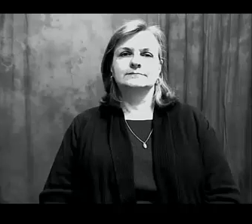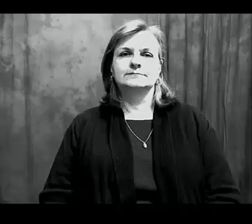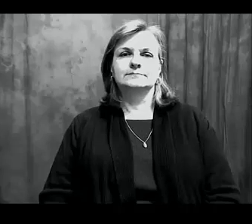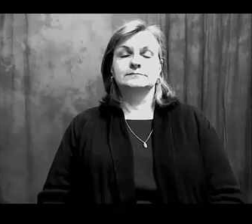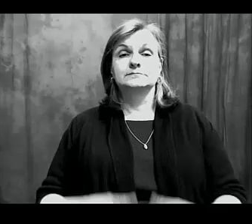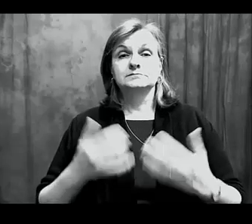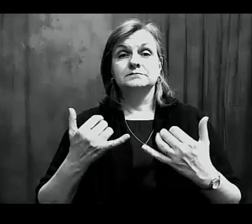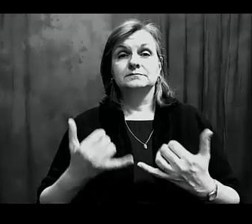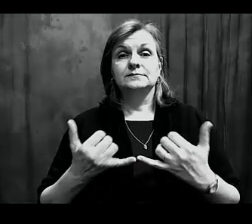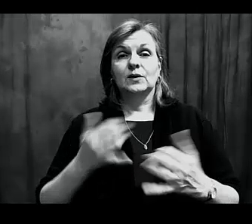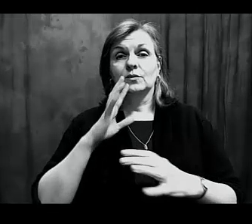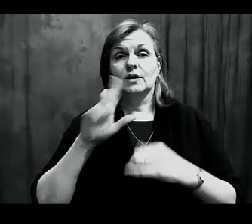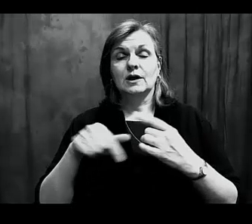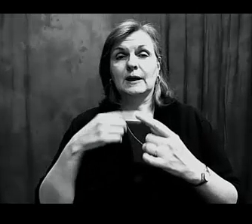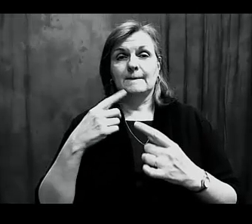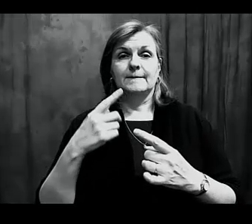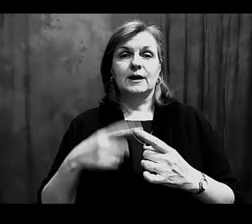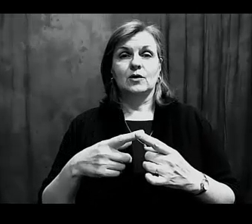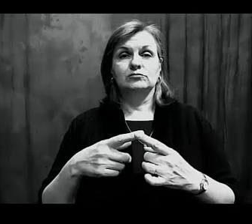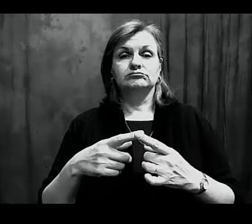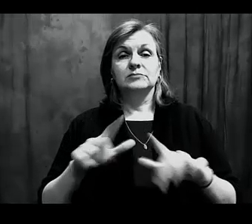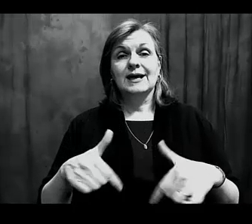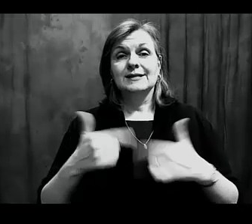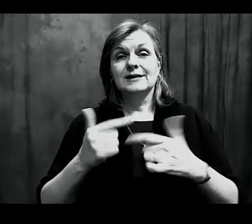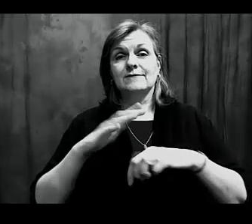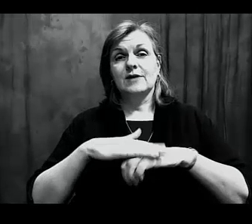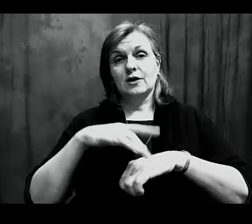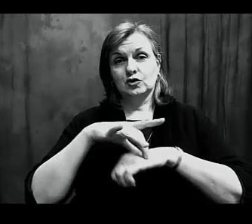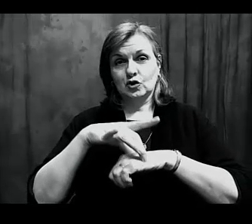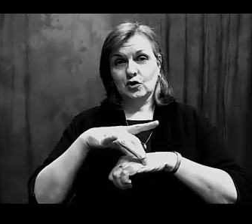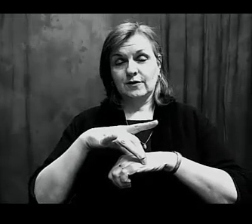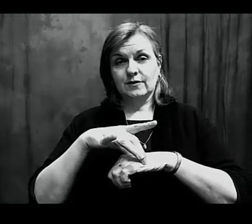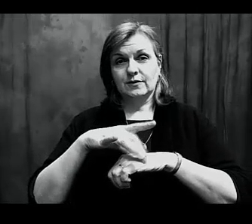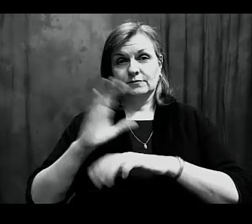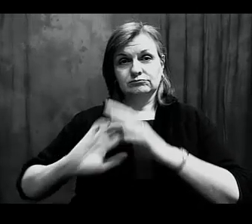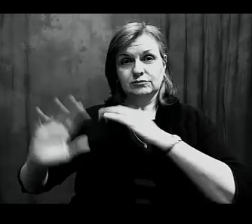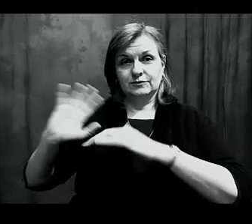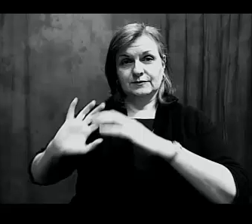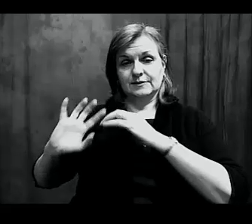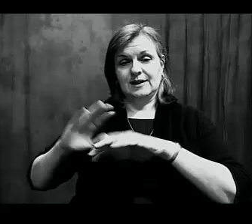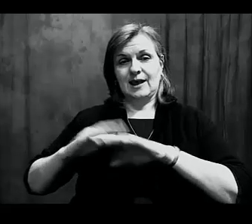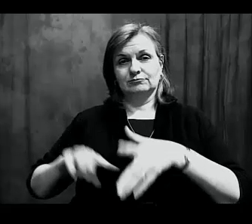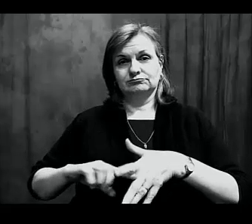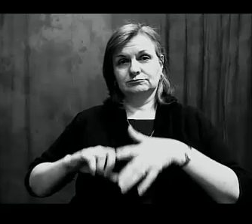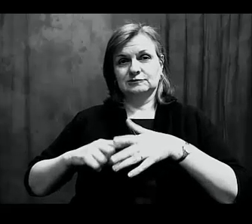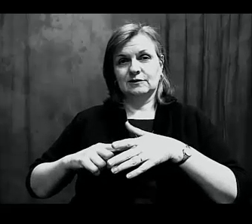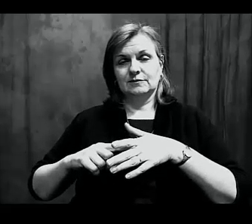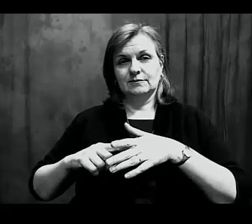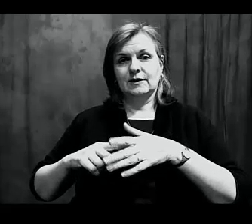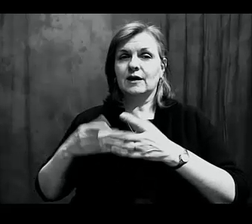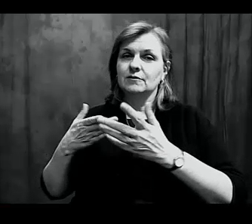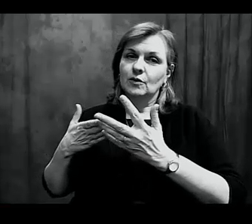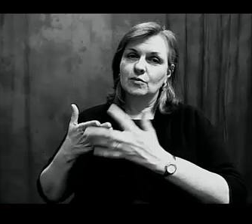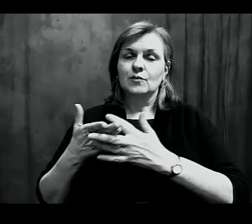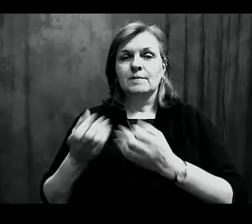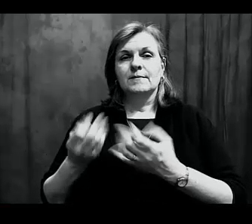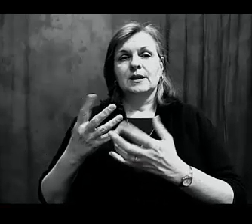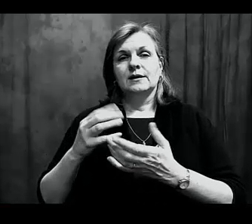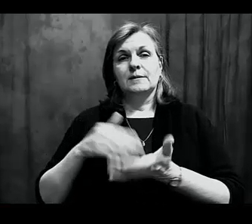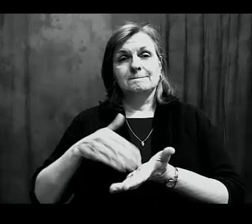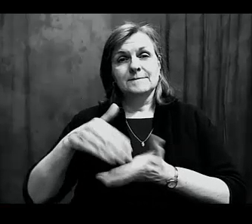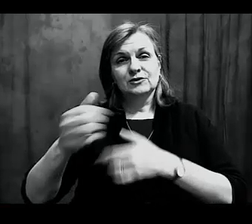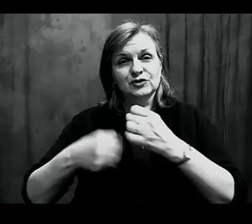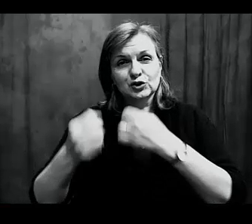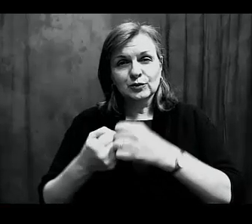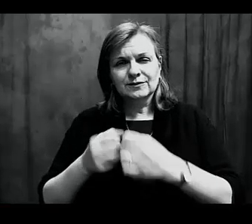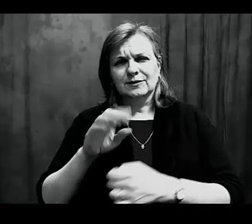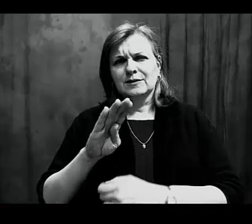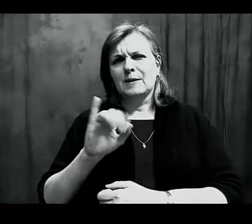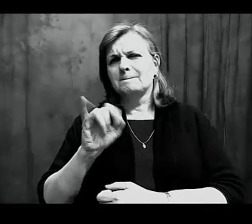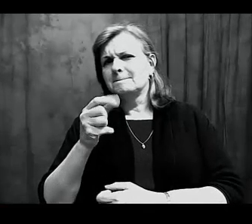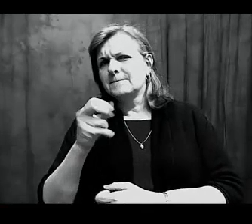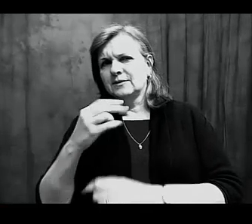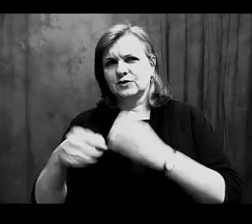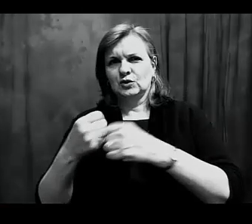We're now going to begin our discussions of life on planet earth as it has arisen over many millions of years and billions of years in